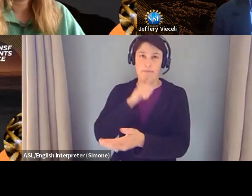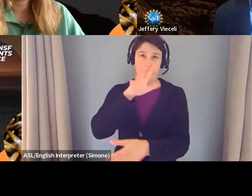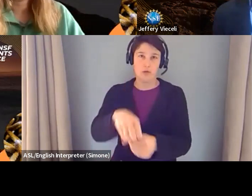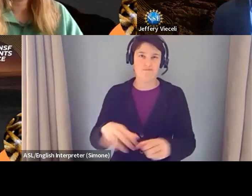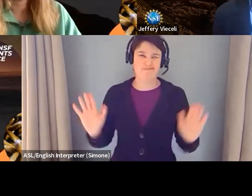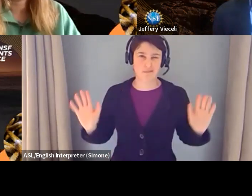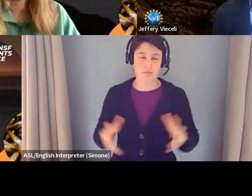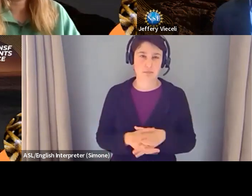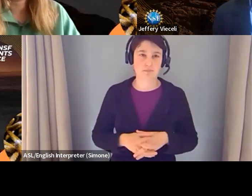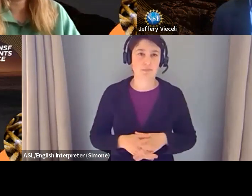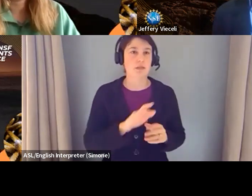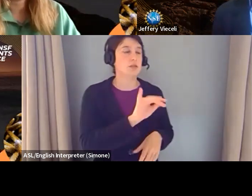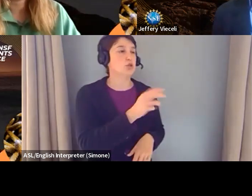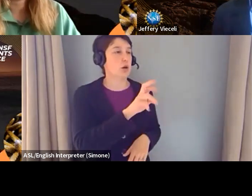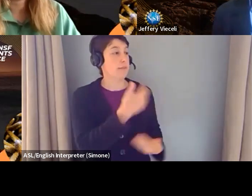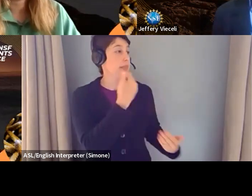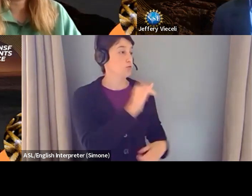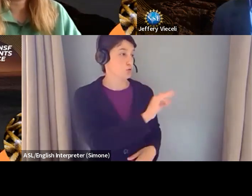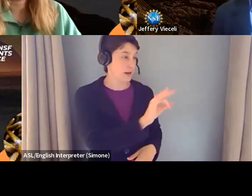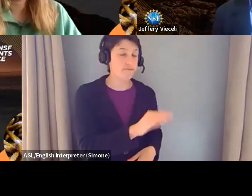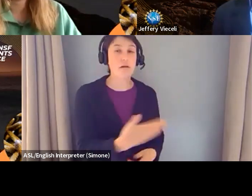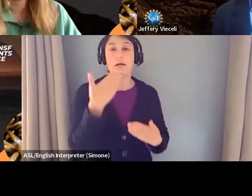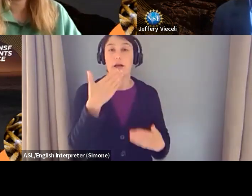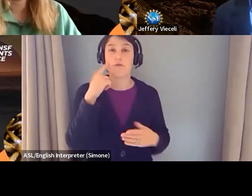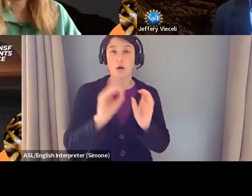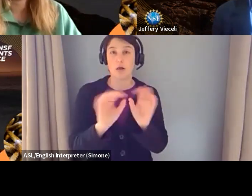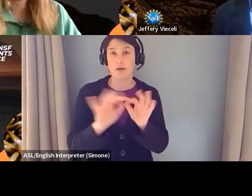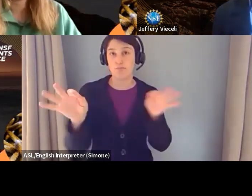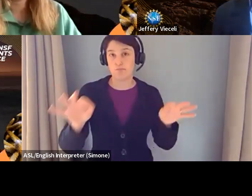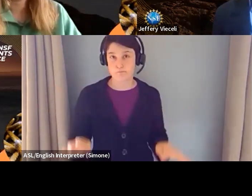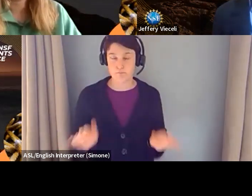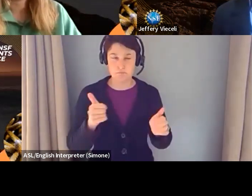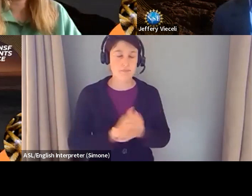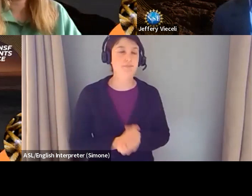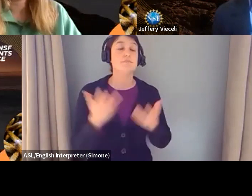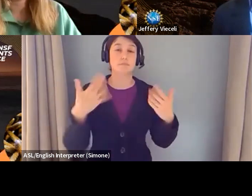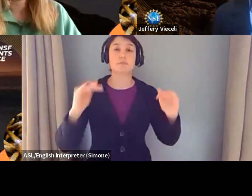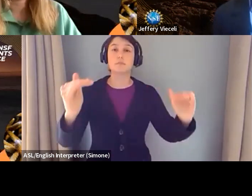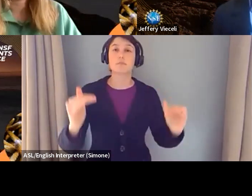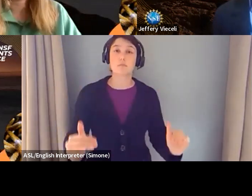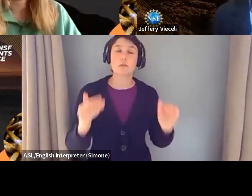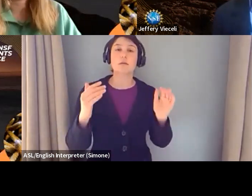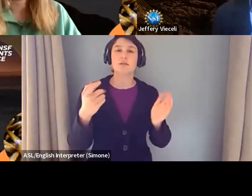Jeremy Leffler: Thanks, Jeff. And thank you for those clarifications. So let's move now into some cost questions.